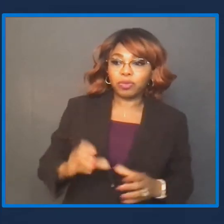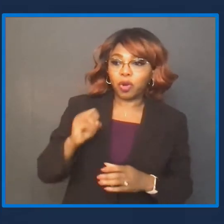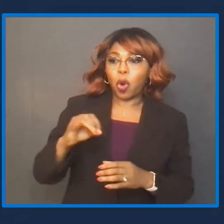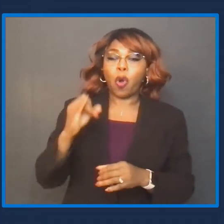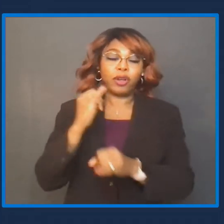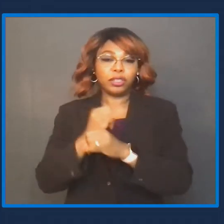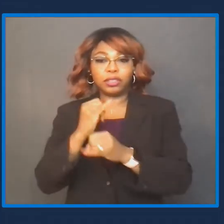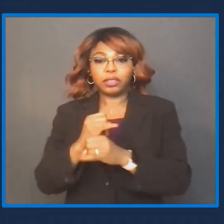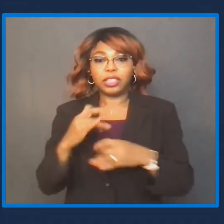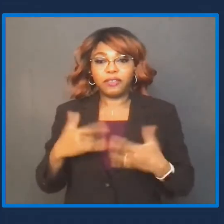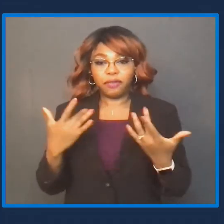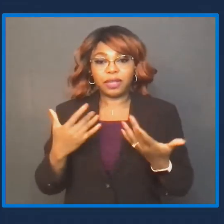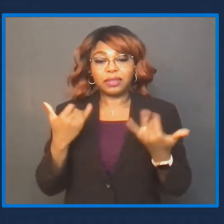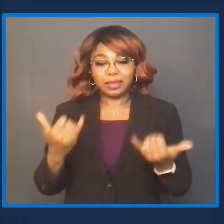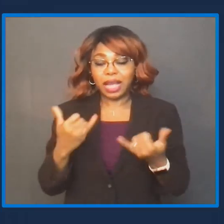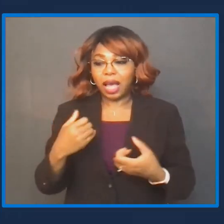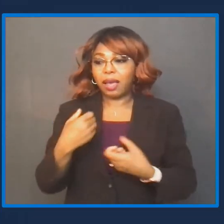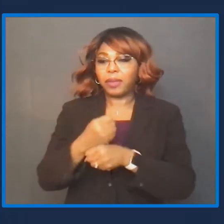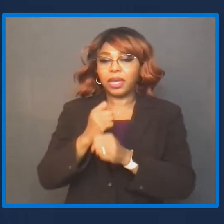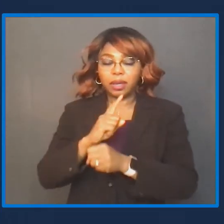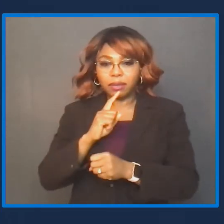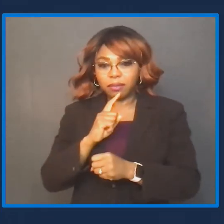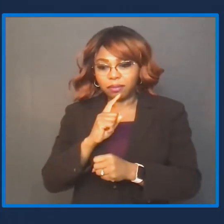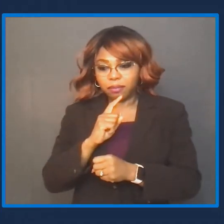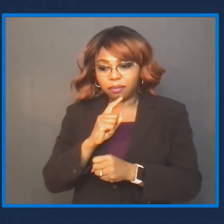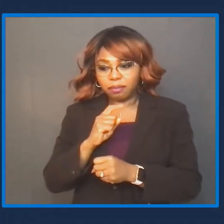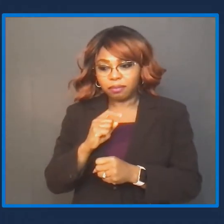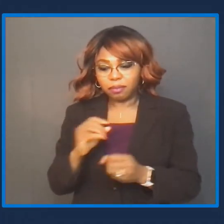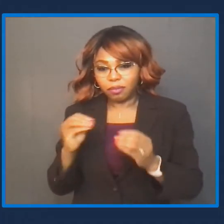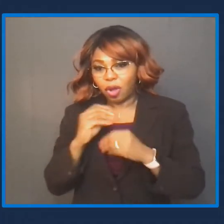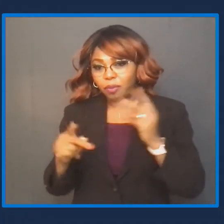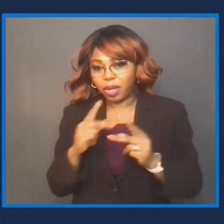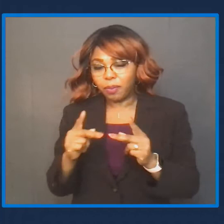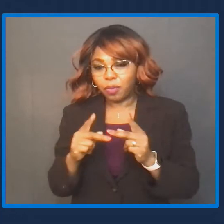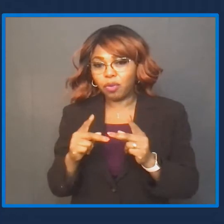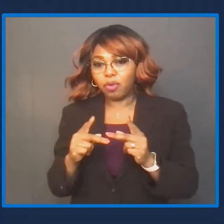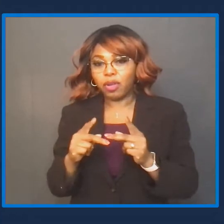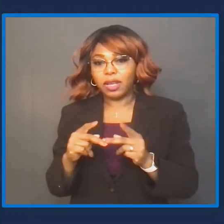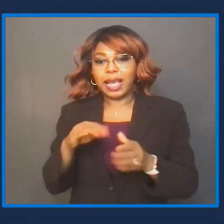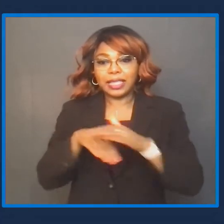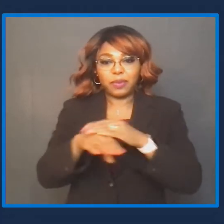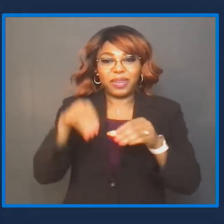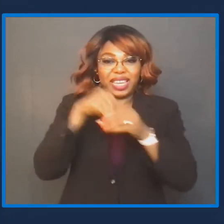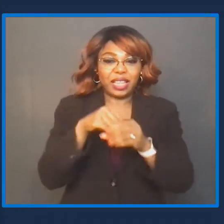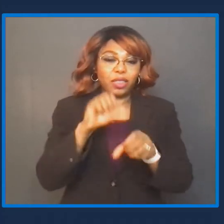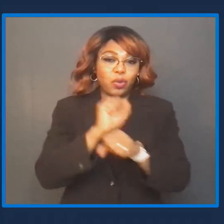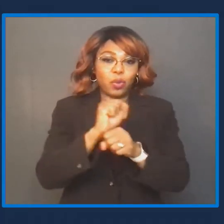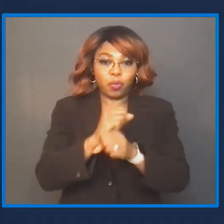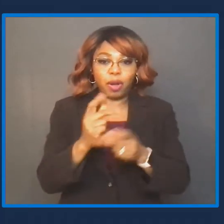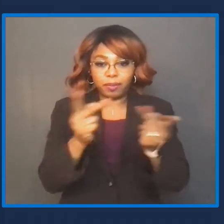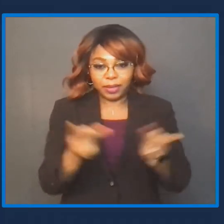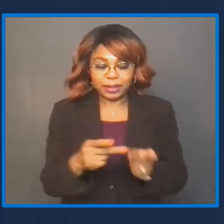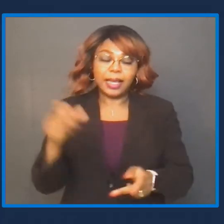to people being much more confident about making the asks inside the workplace. So yes, a big event needs to be accessible